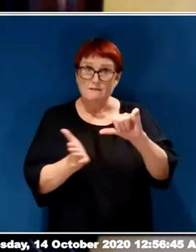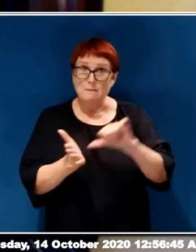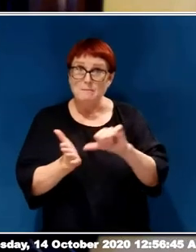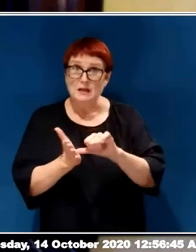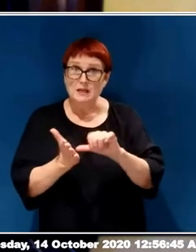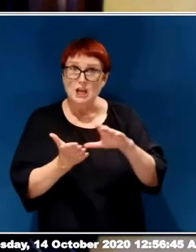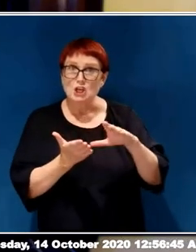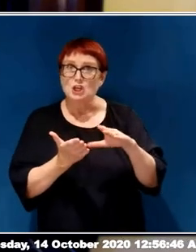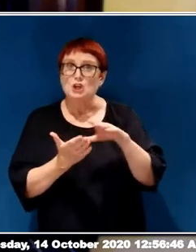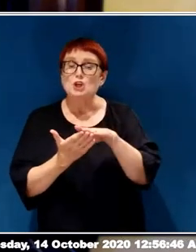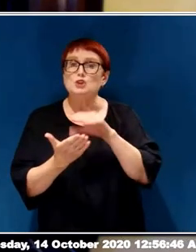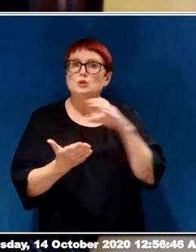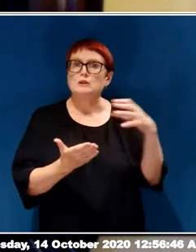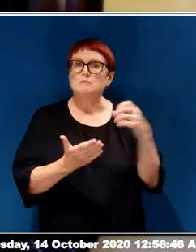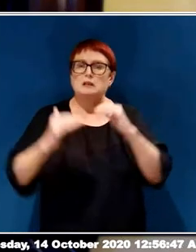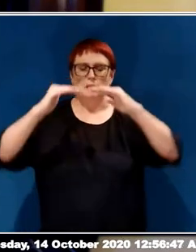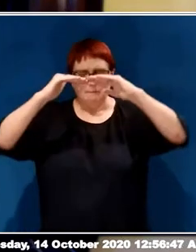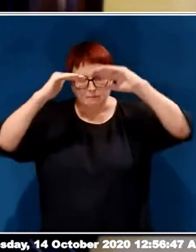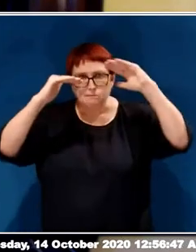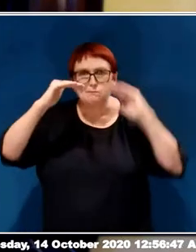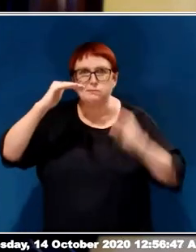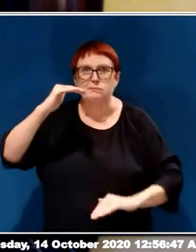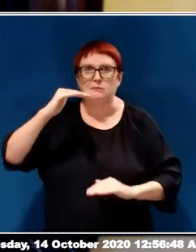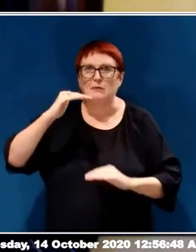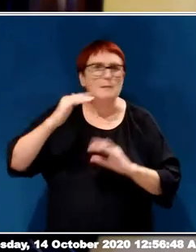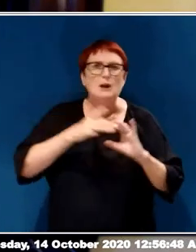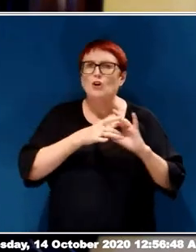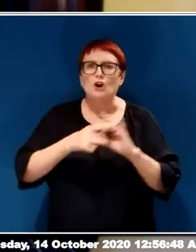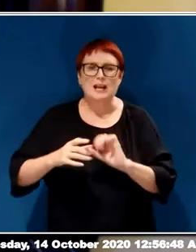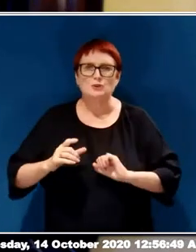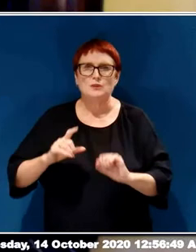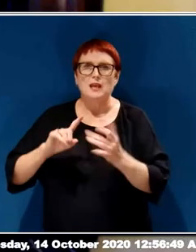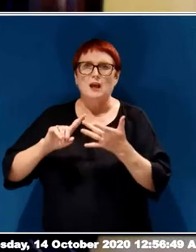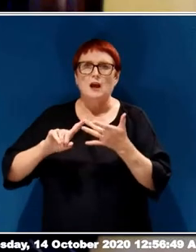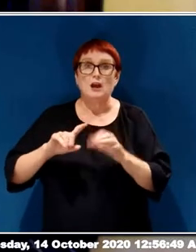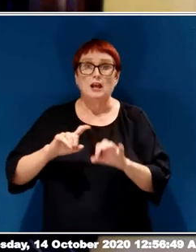In the United States it was observed that using this model, there was a drift